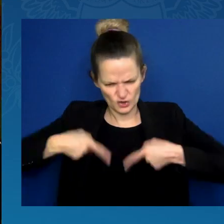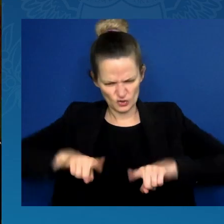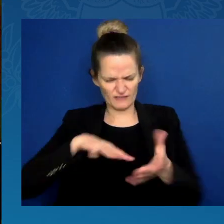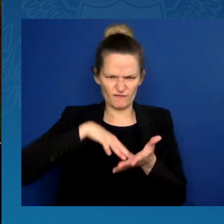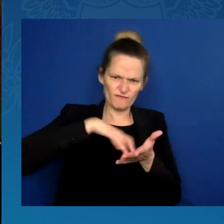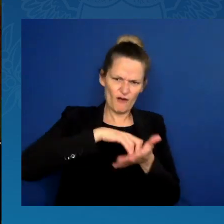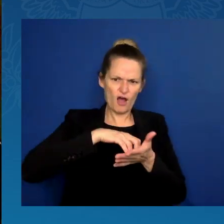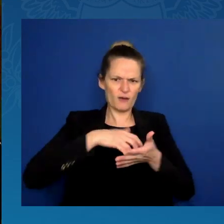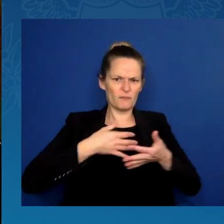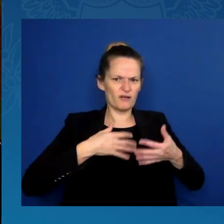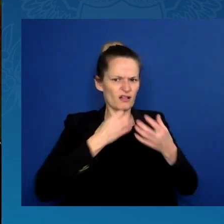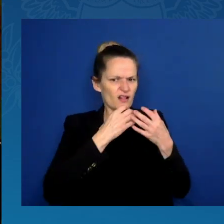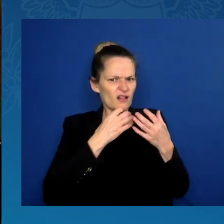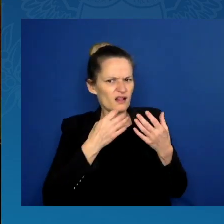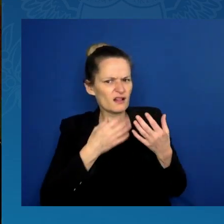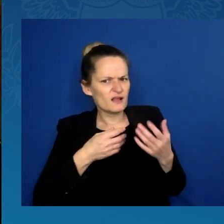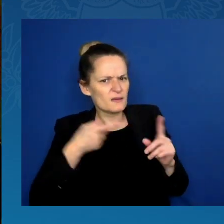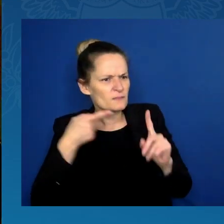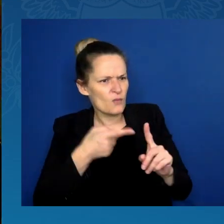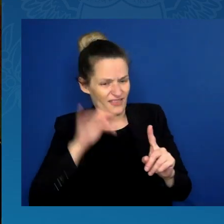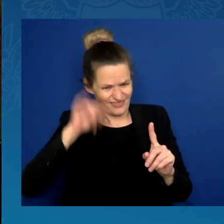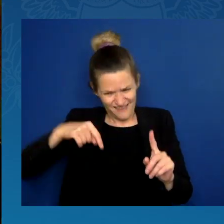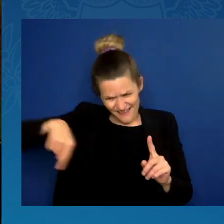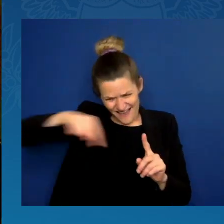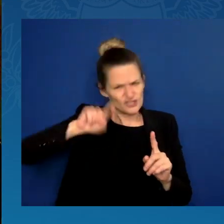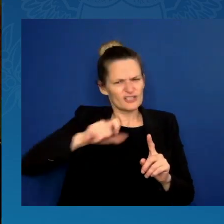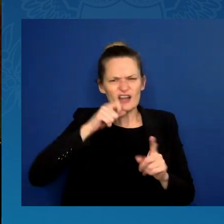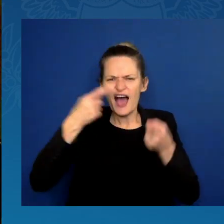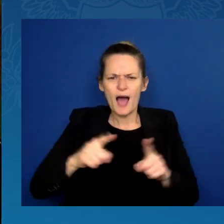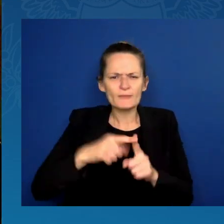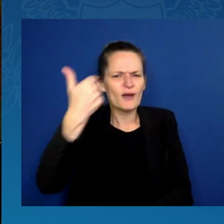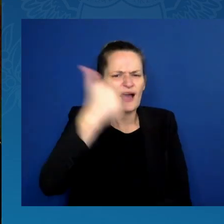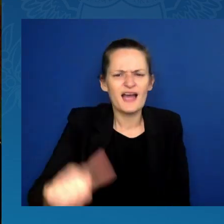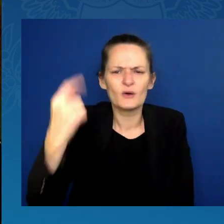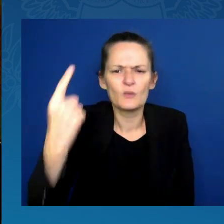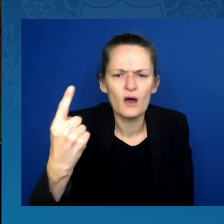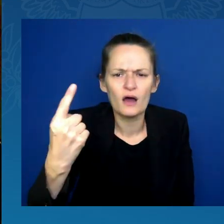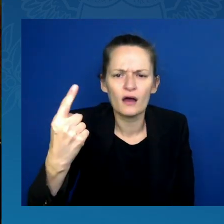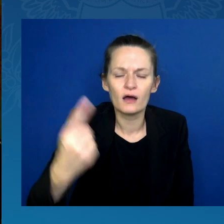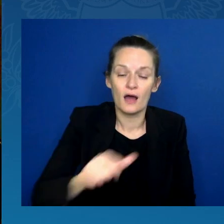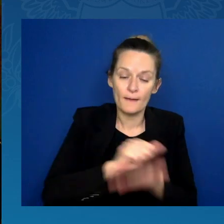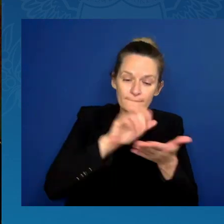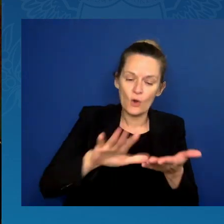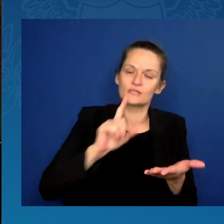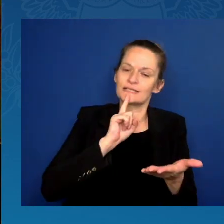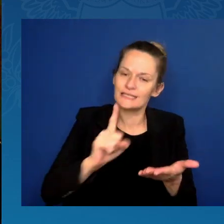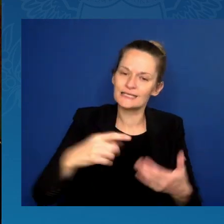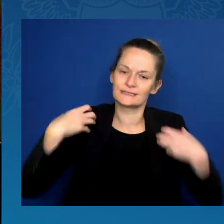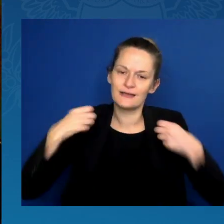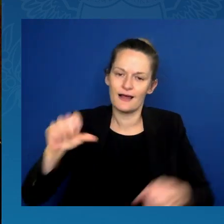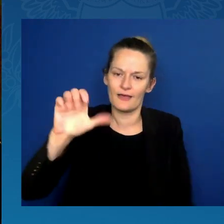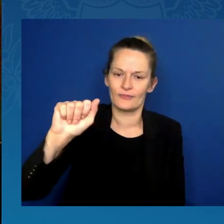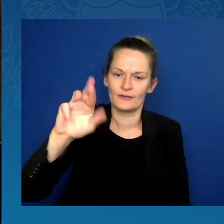Abortion access is health care. And it's important that we take the states -- that we take the correct steps as state legislators.